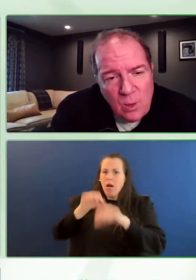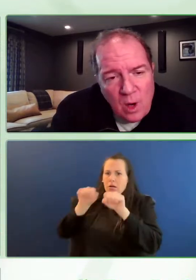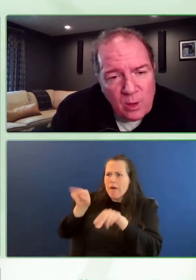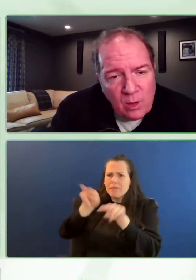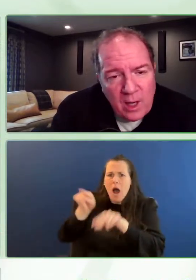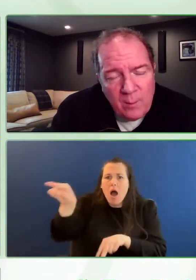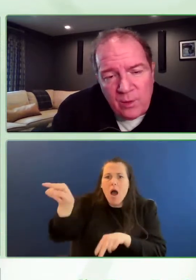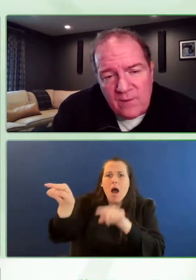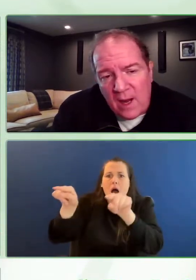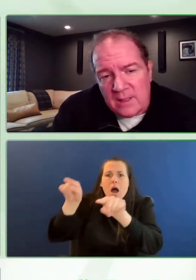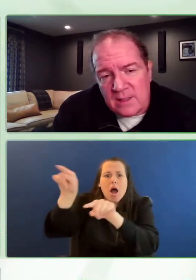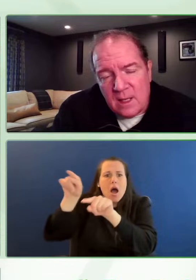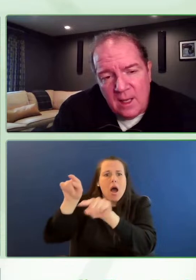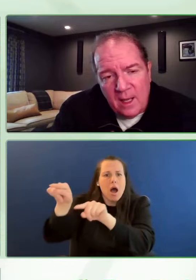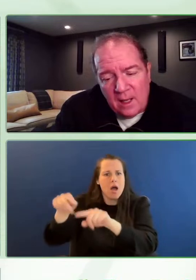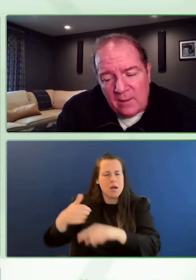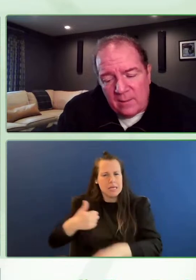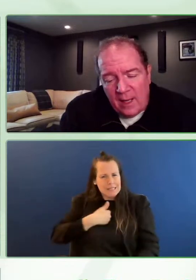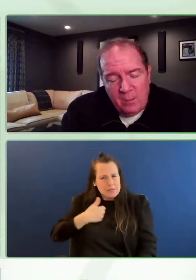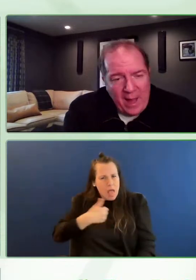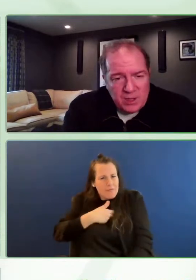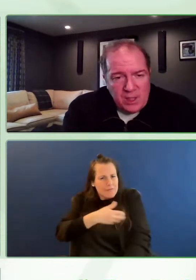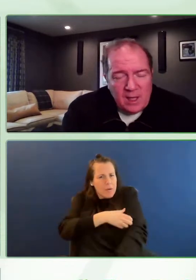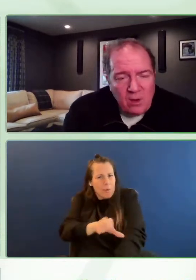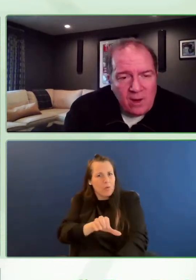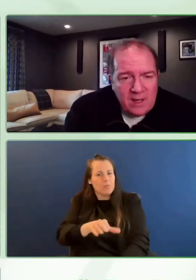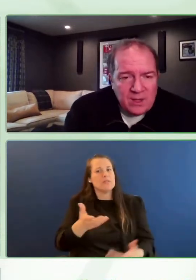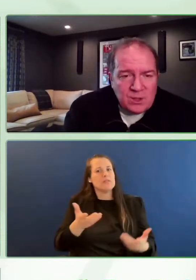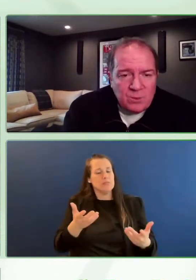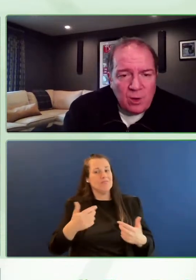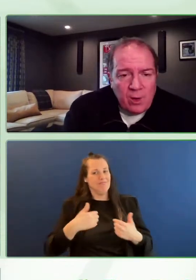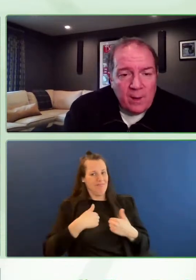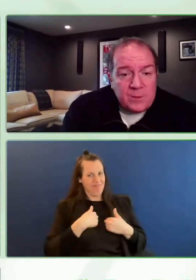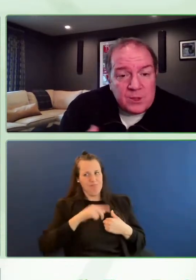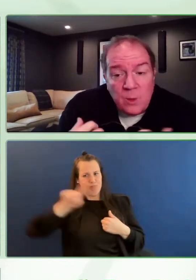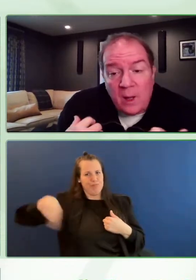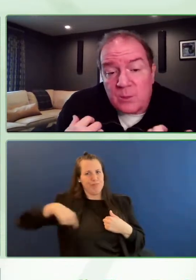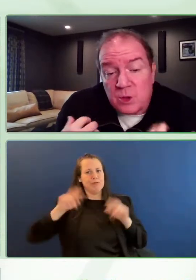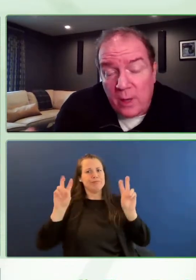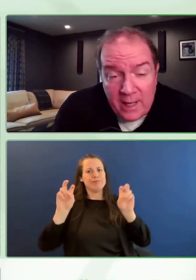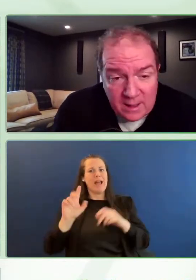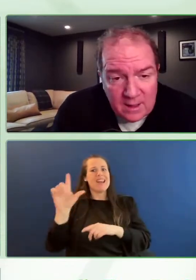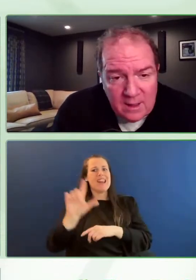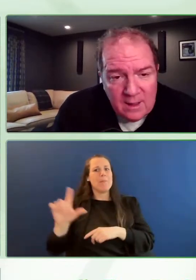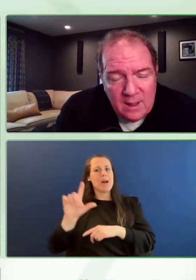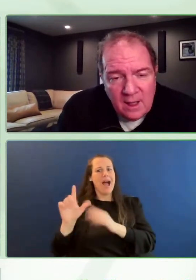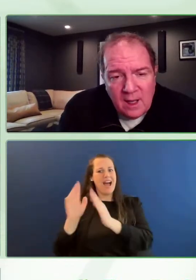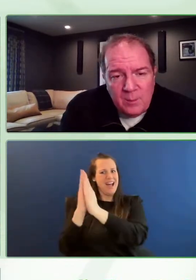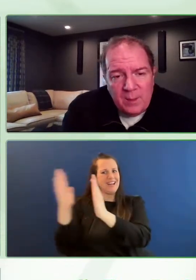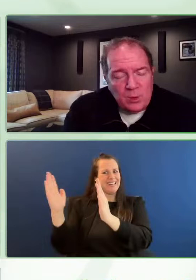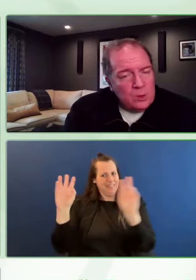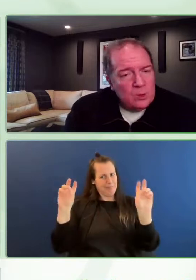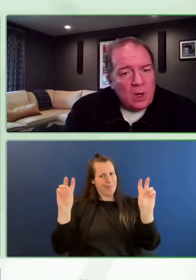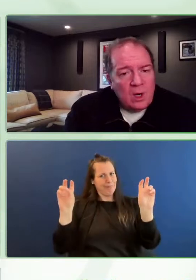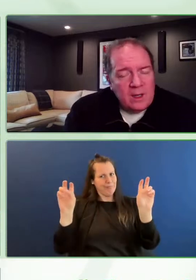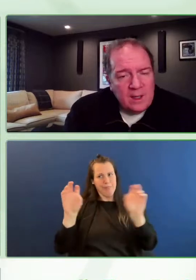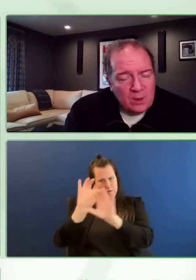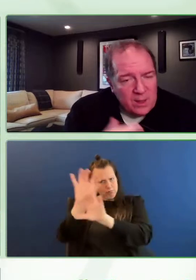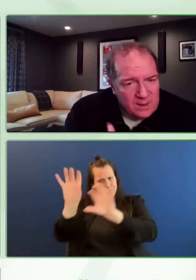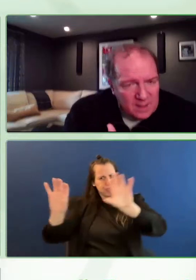to all programme provides an accreditation program to help train people who either in